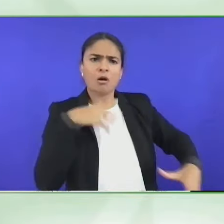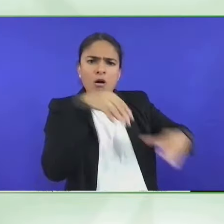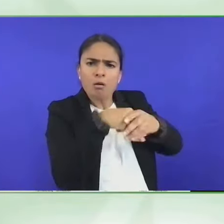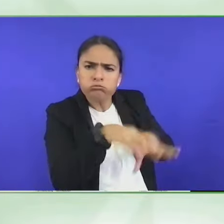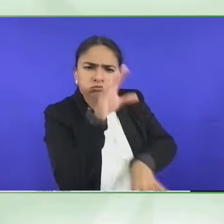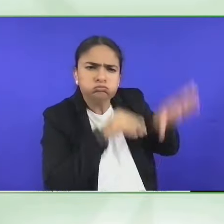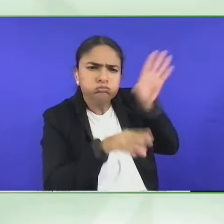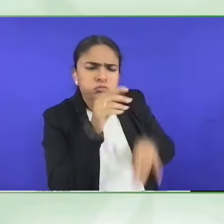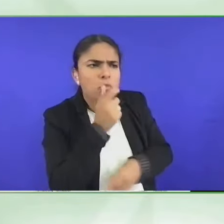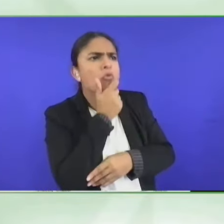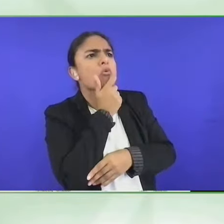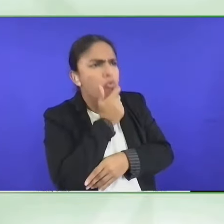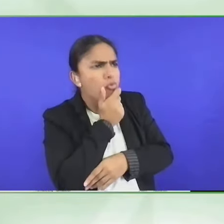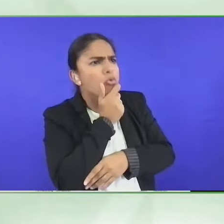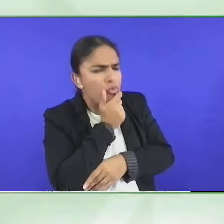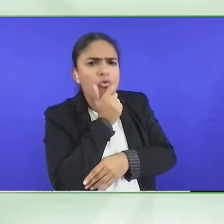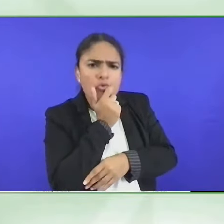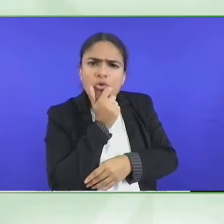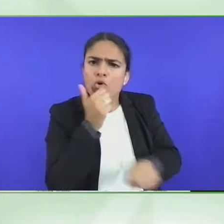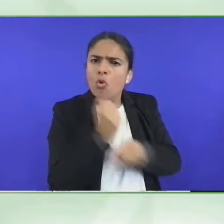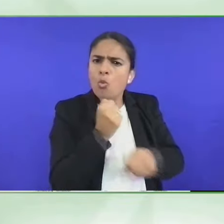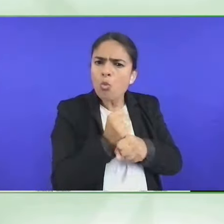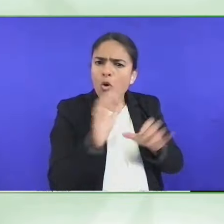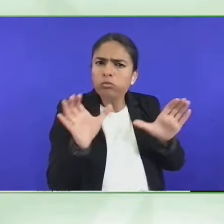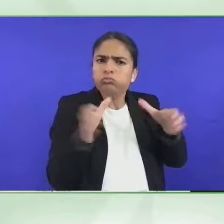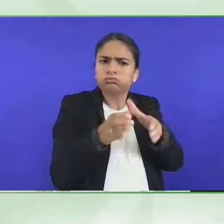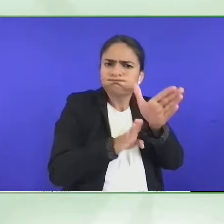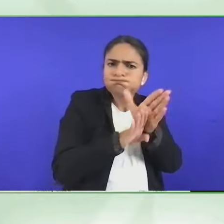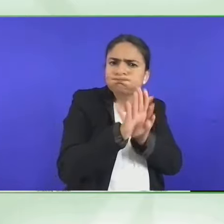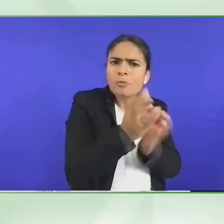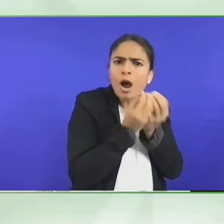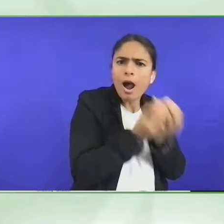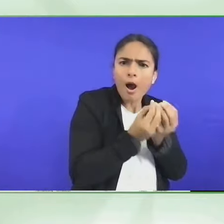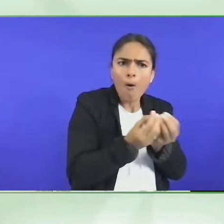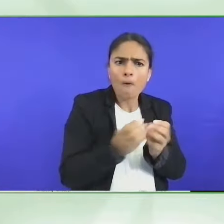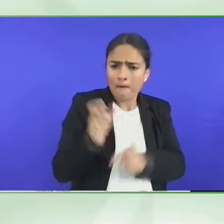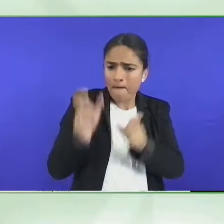us to carve our own path and create our own accommodations with our